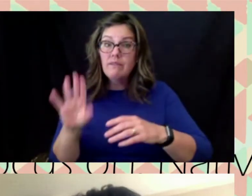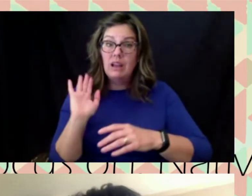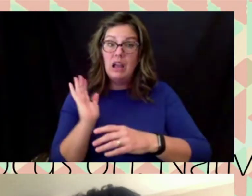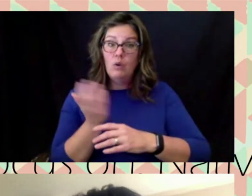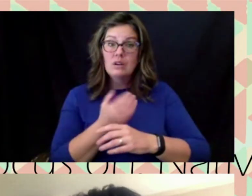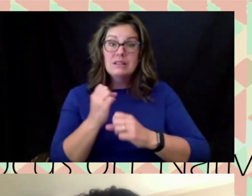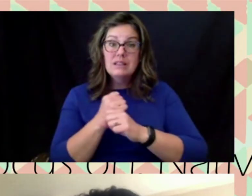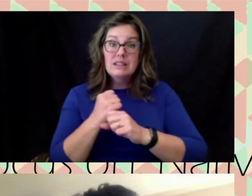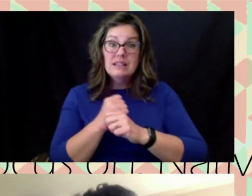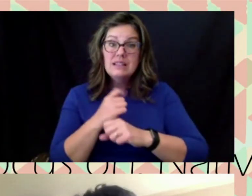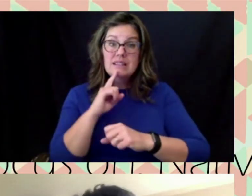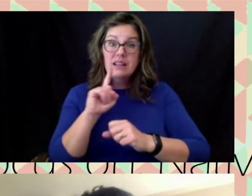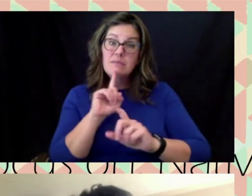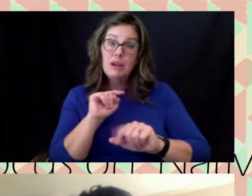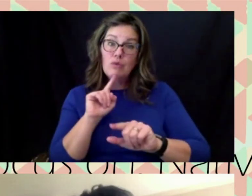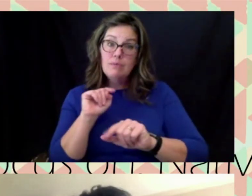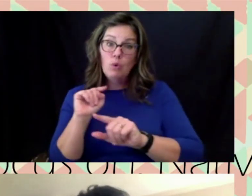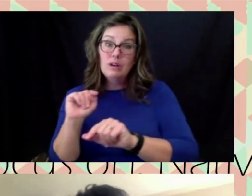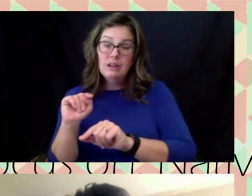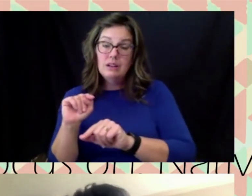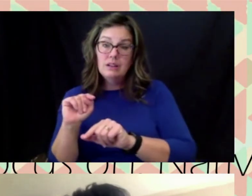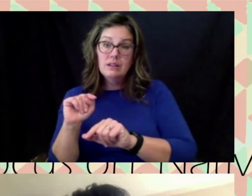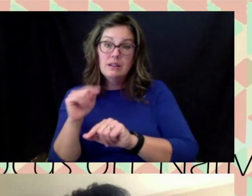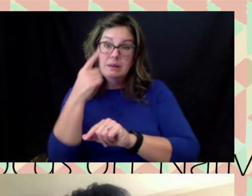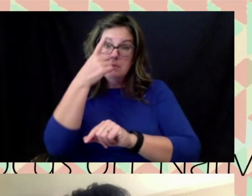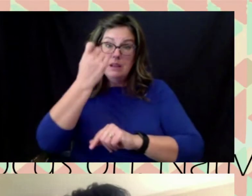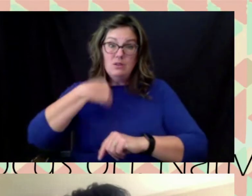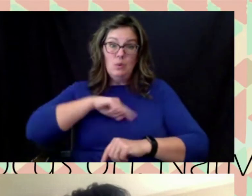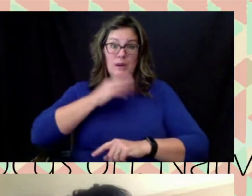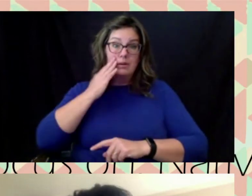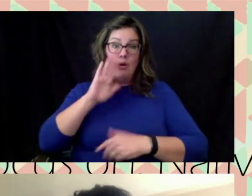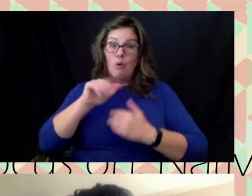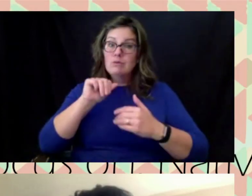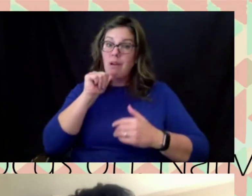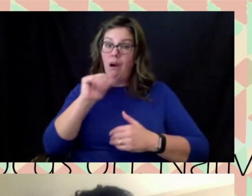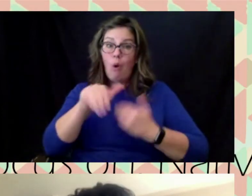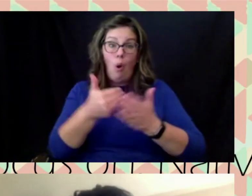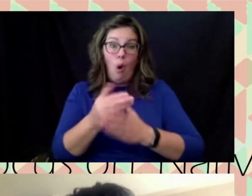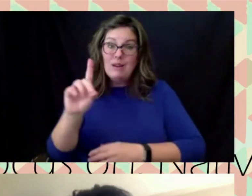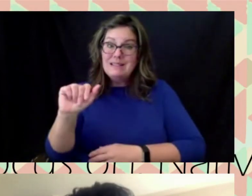being reported because we know that not all data collection is accurate and we also know that